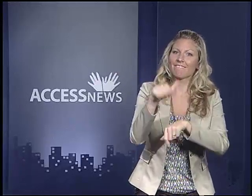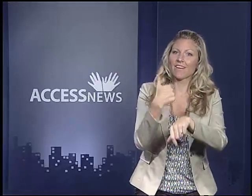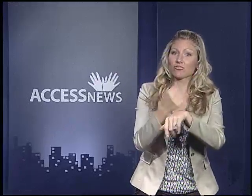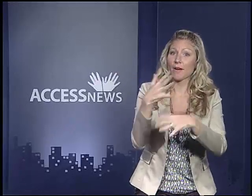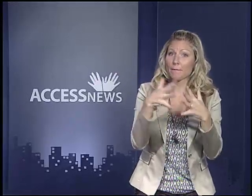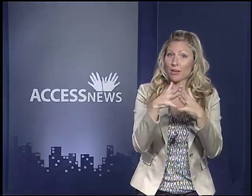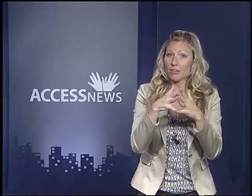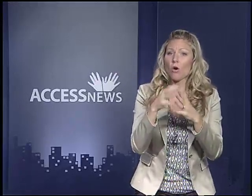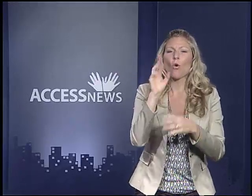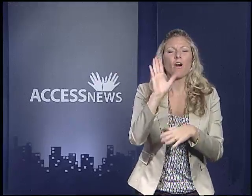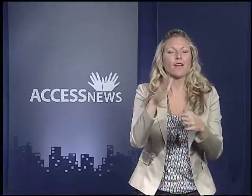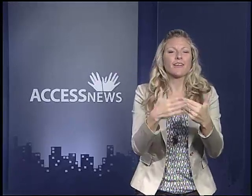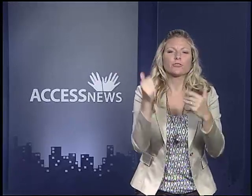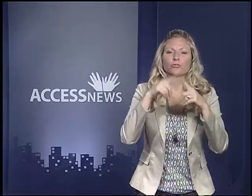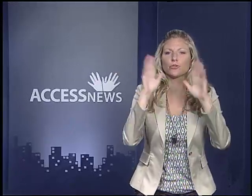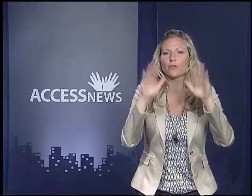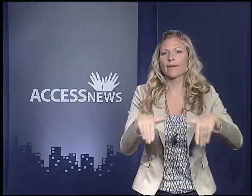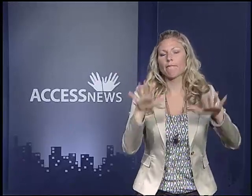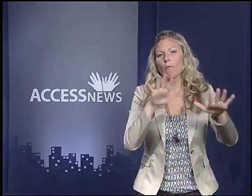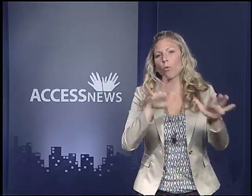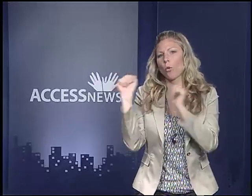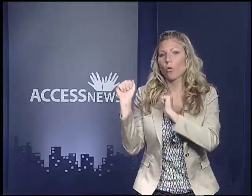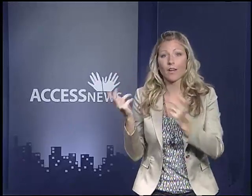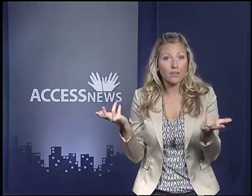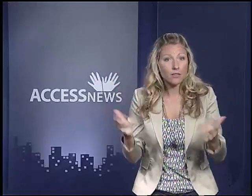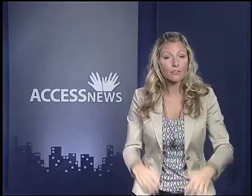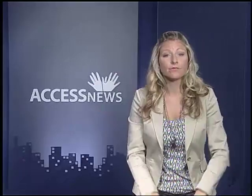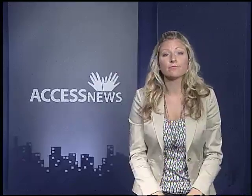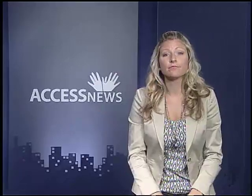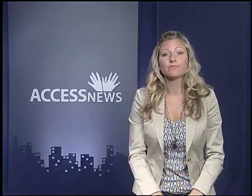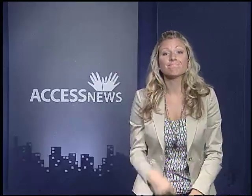of America did or is it easier to just walk away?